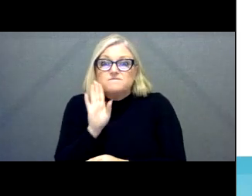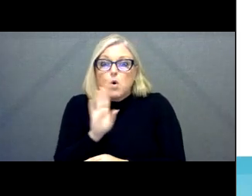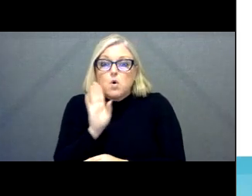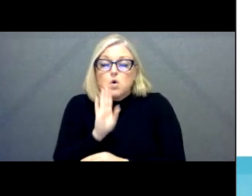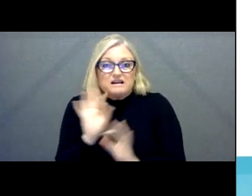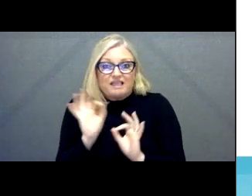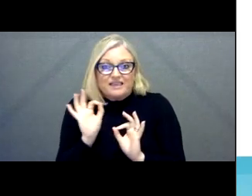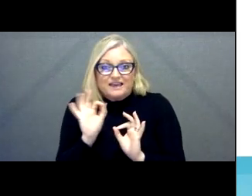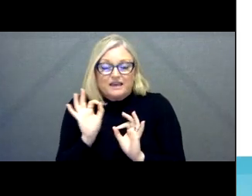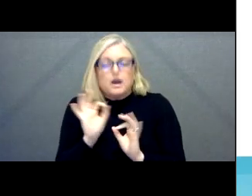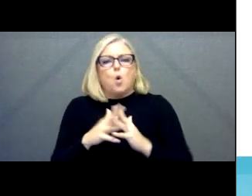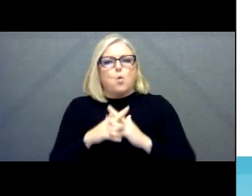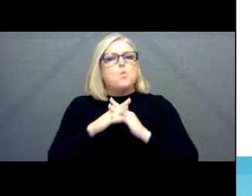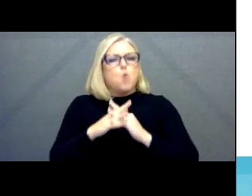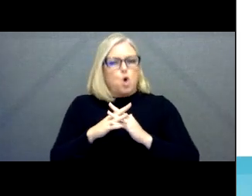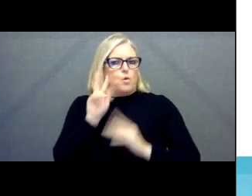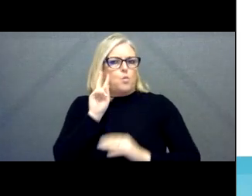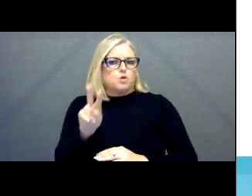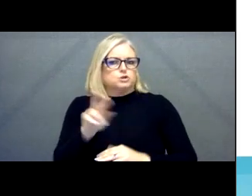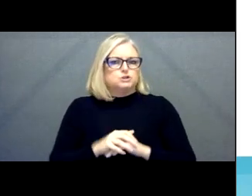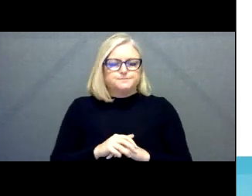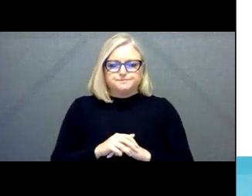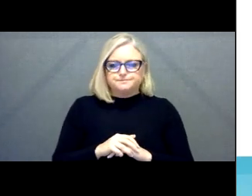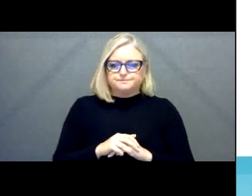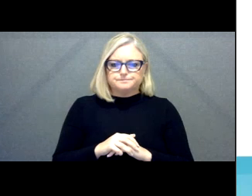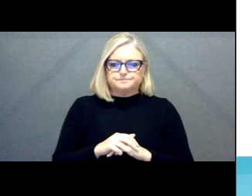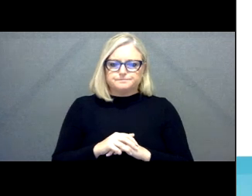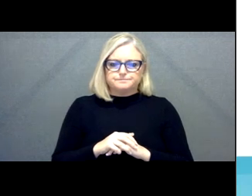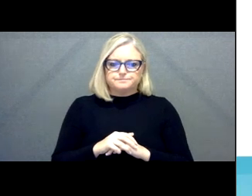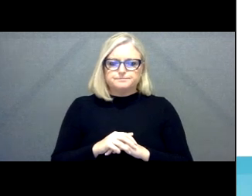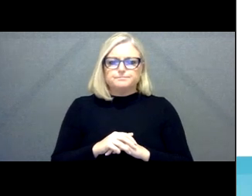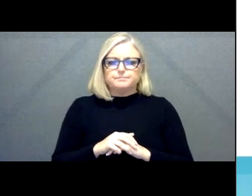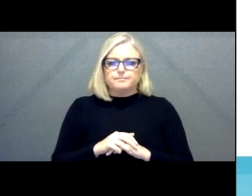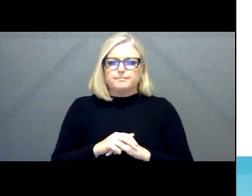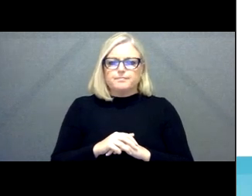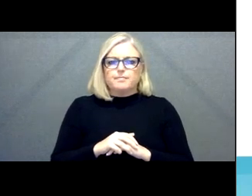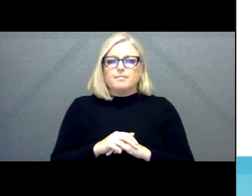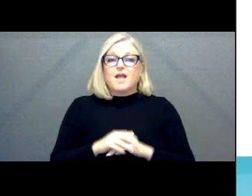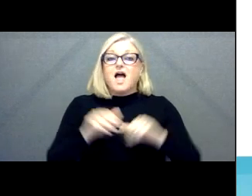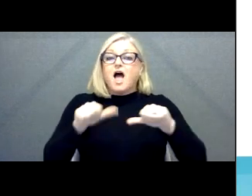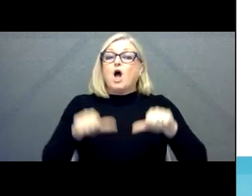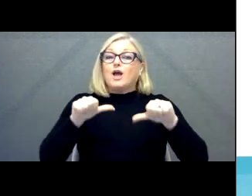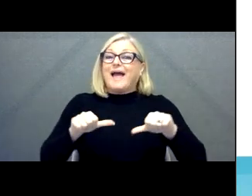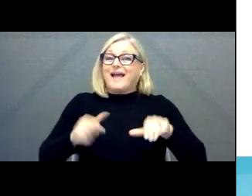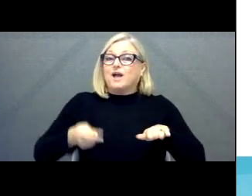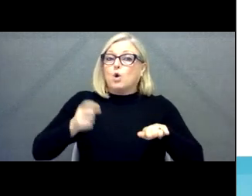at that it's quite interesting so if we go on to what is Court Link so it's a voluntary bail